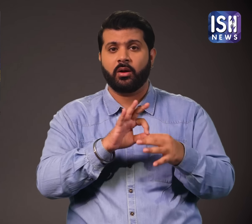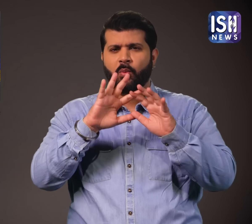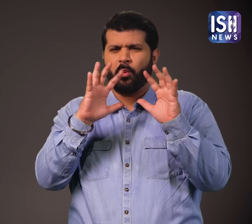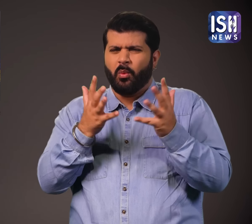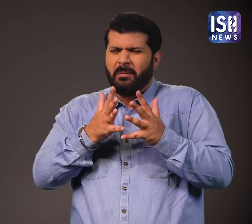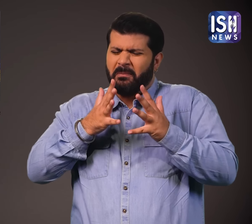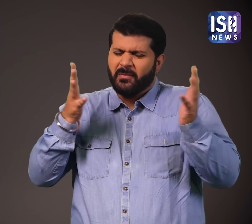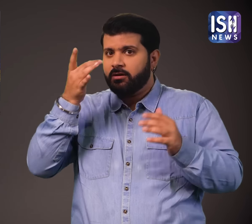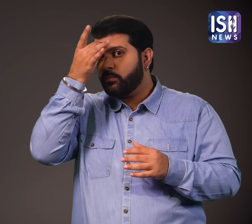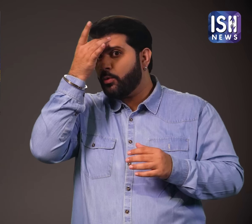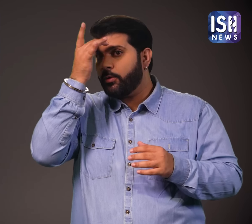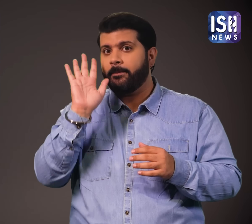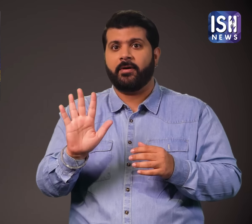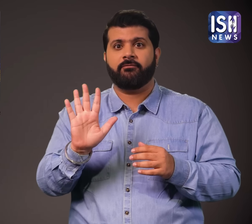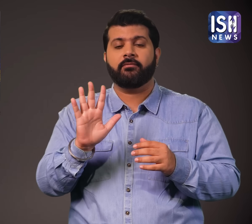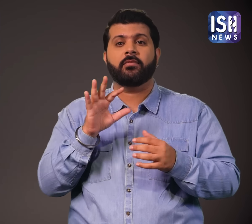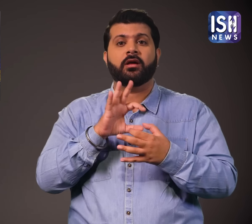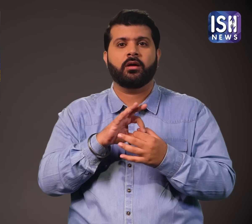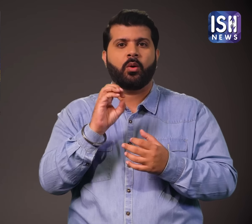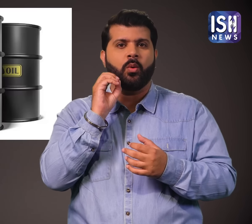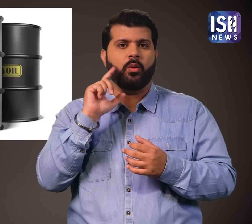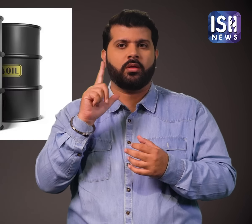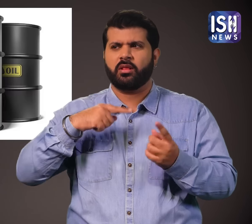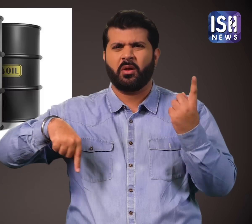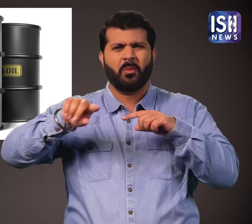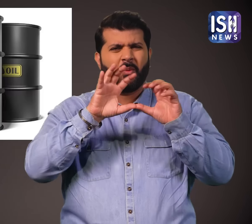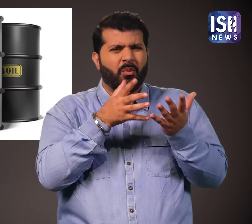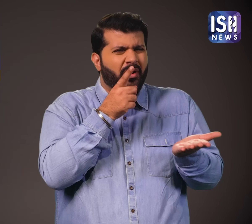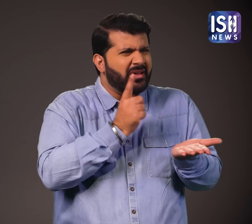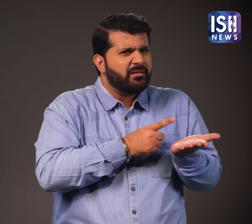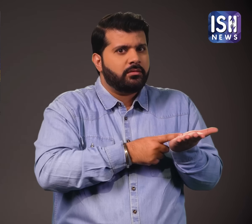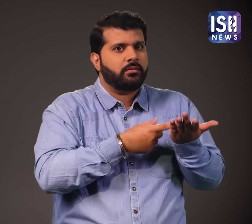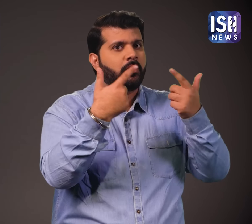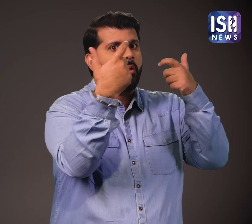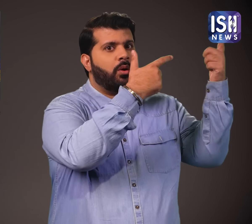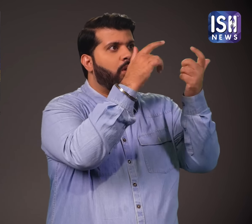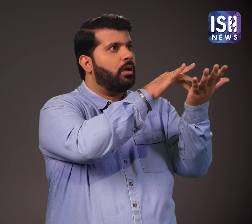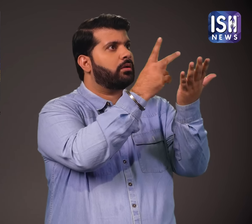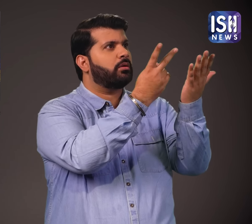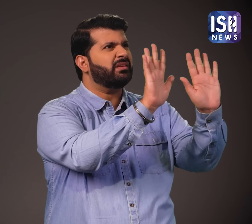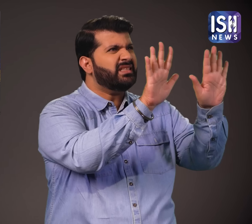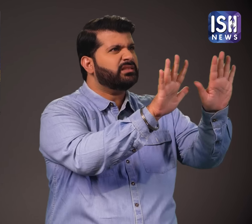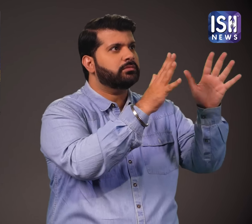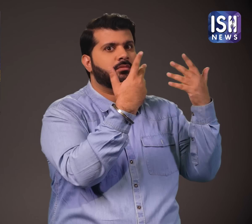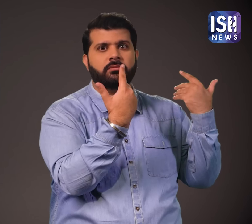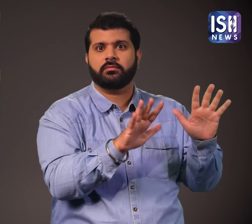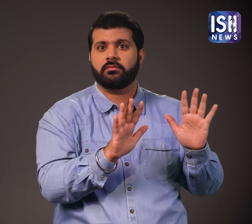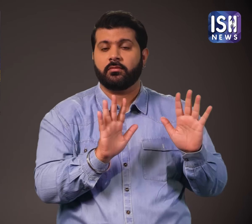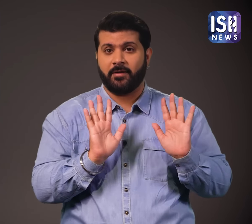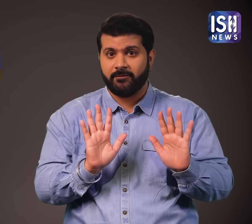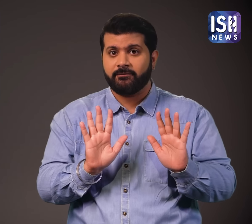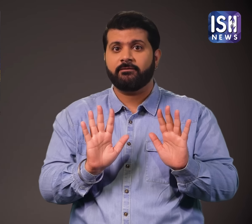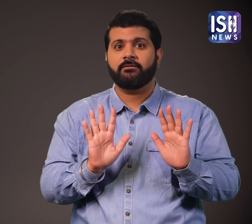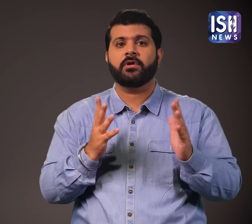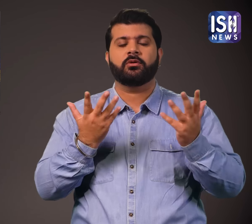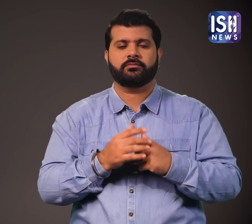These wars are now linked to a global oil crisis because supply is not meeting demand.